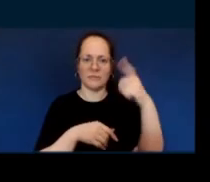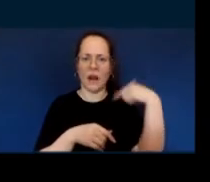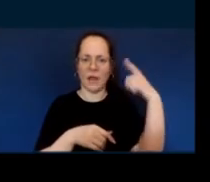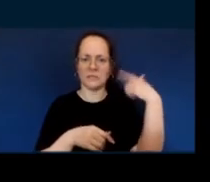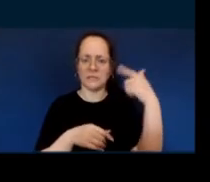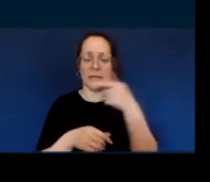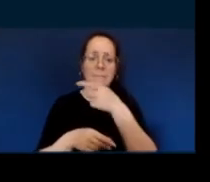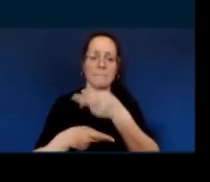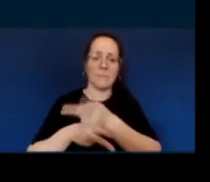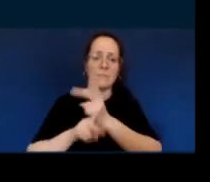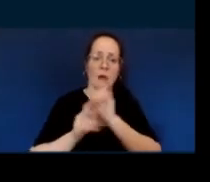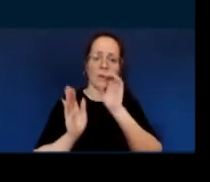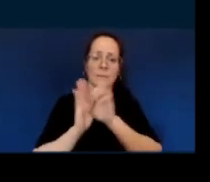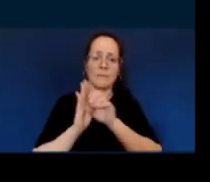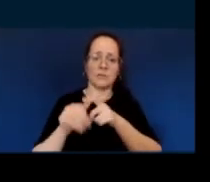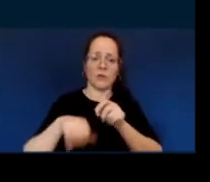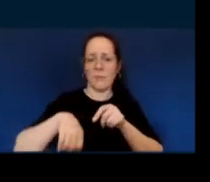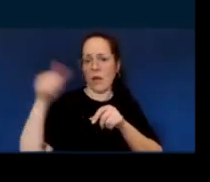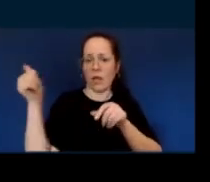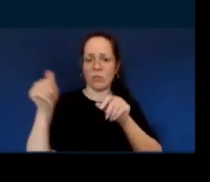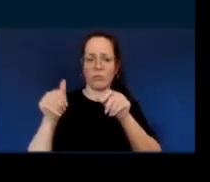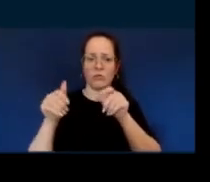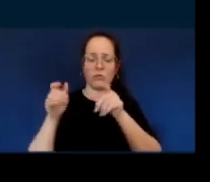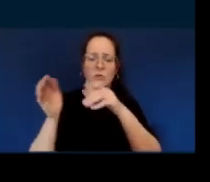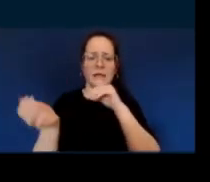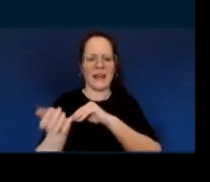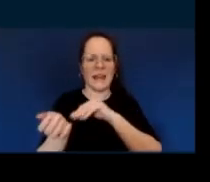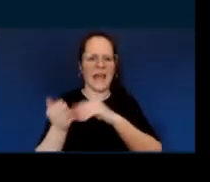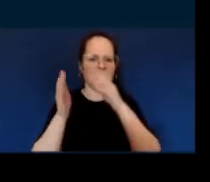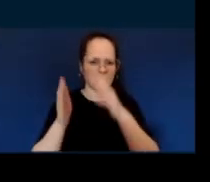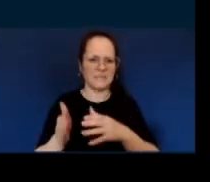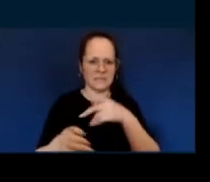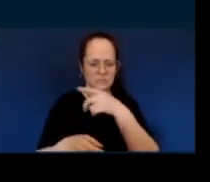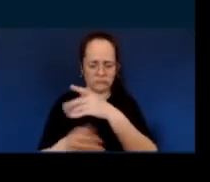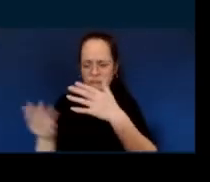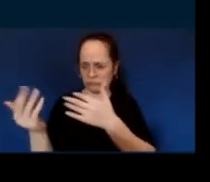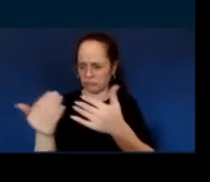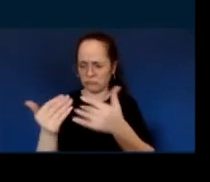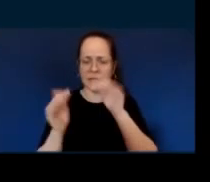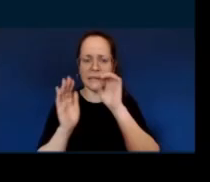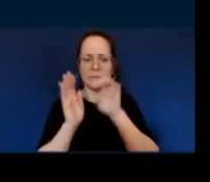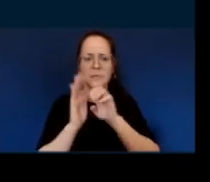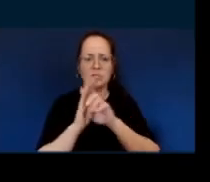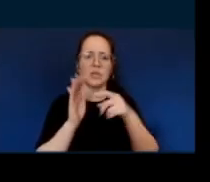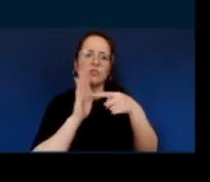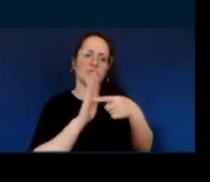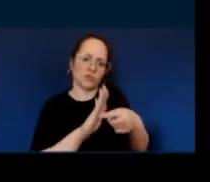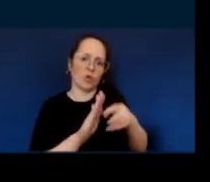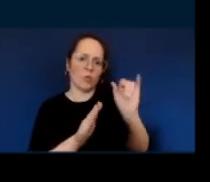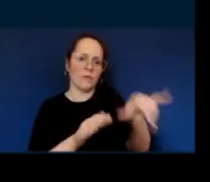OTHER ANATOMIST ON THE RIGHT, AND HE USED IT TO SHOW THE FEMALE GENITAL ANATOMY.